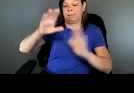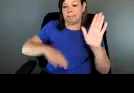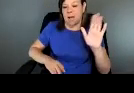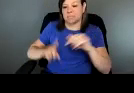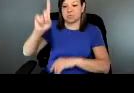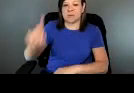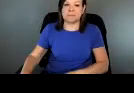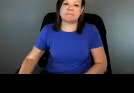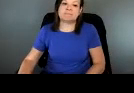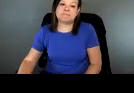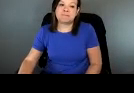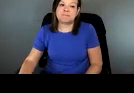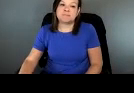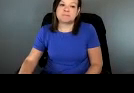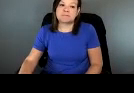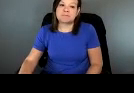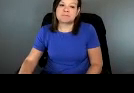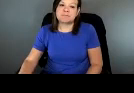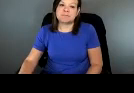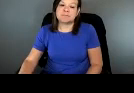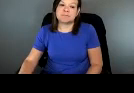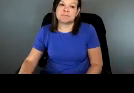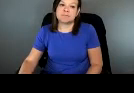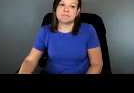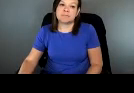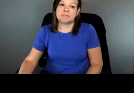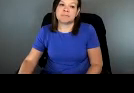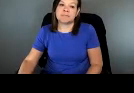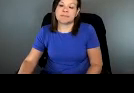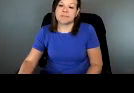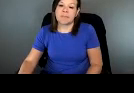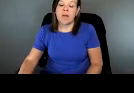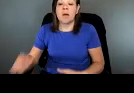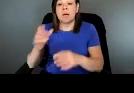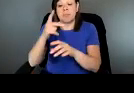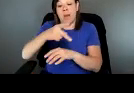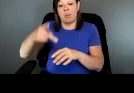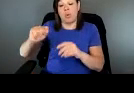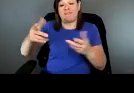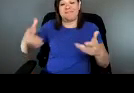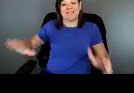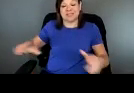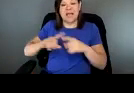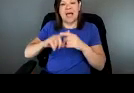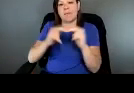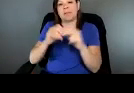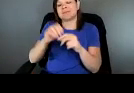And finally, when you've made your PowerPoint, there is a built in accessibility checker in Microsoft PowerPoint.